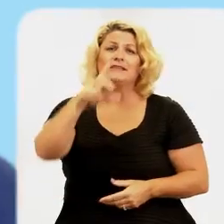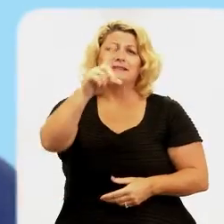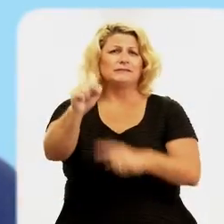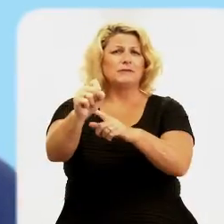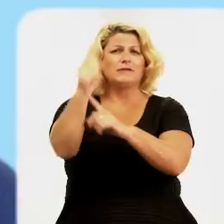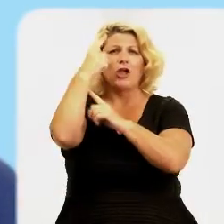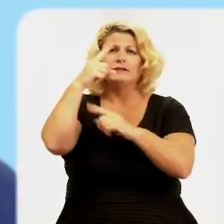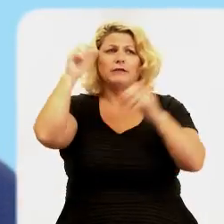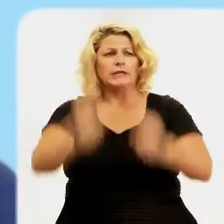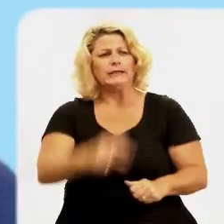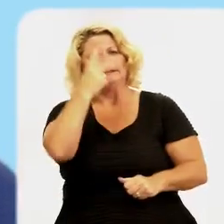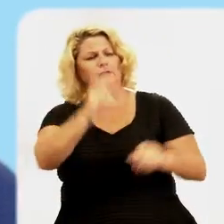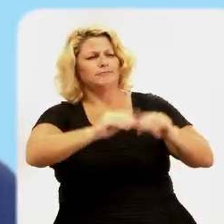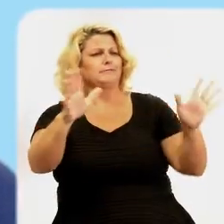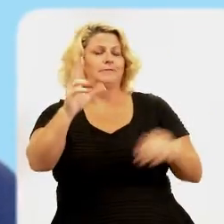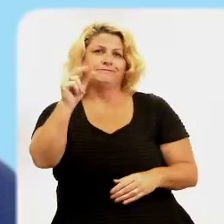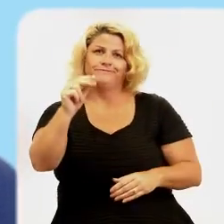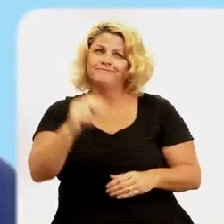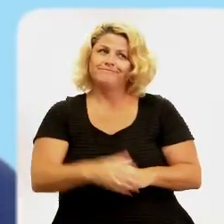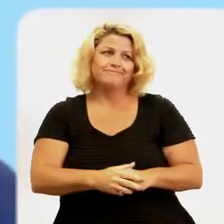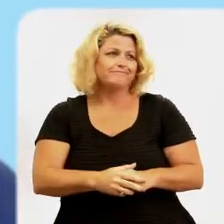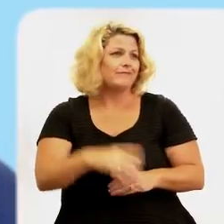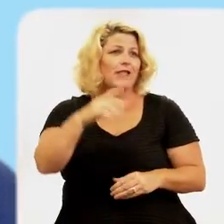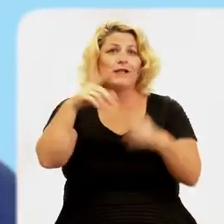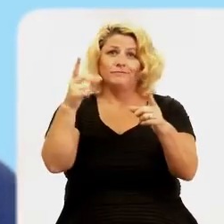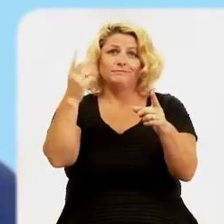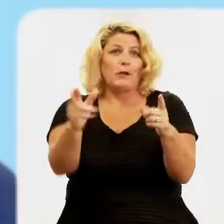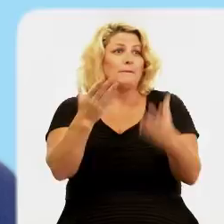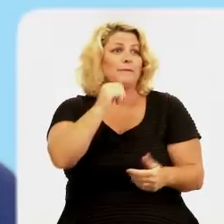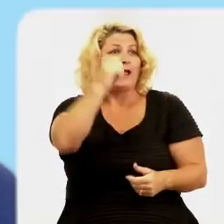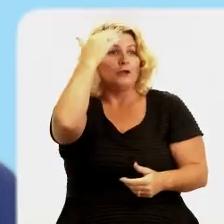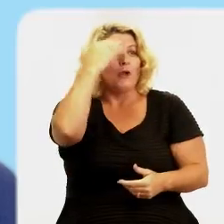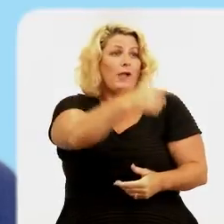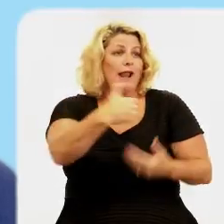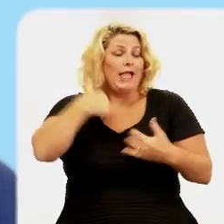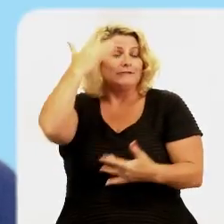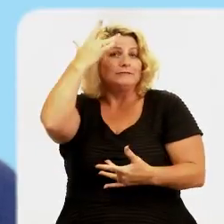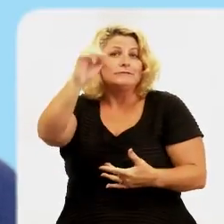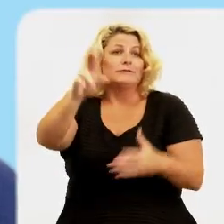Disabilities aren't always visually apparent. A physician might not see or know that a patient has an intellectual,